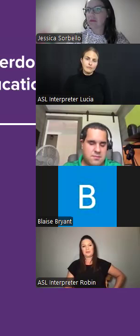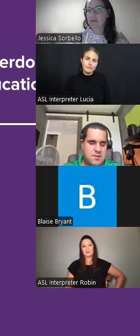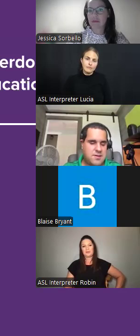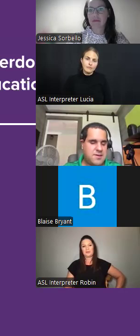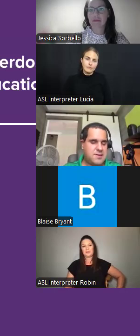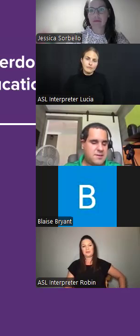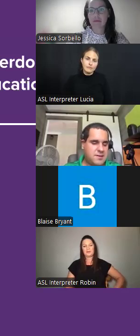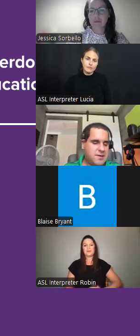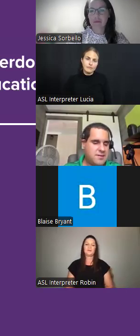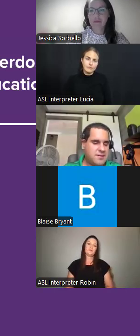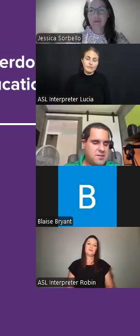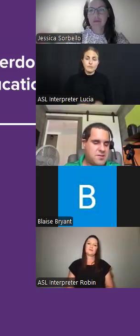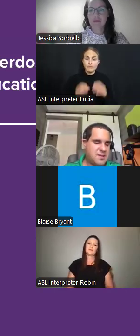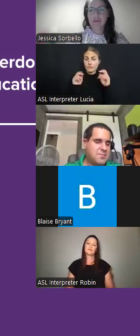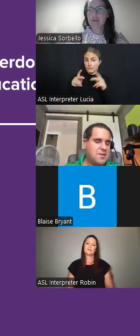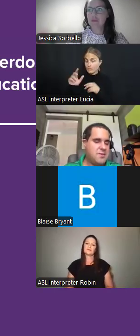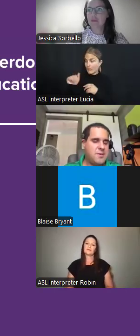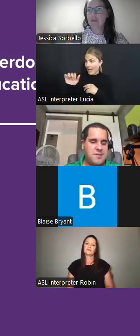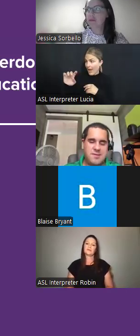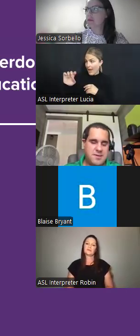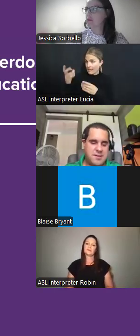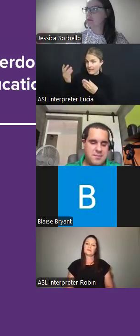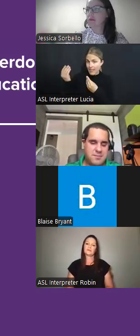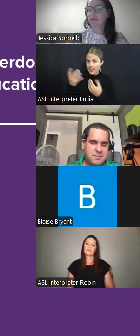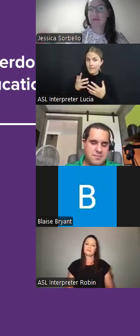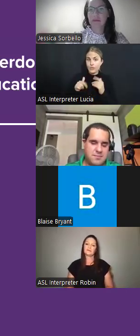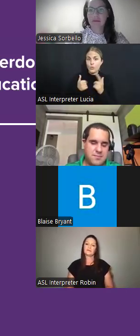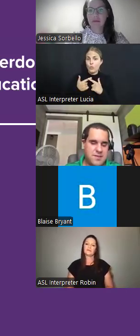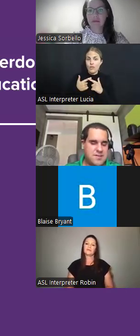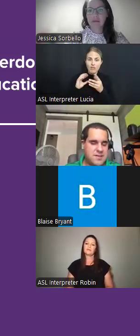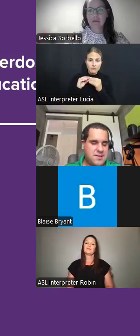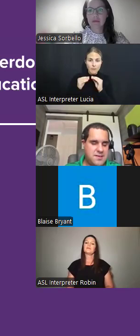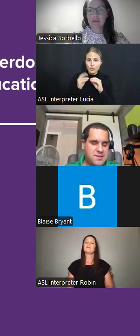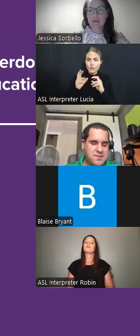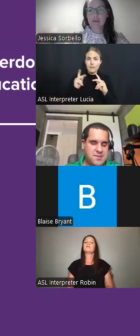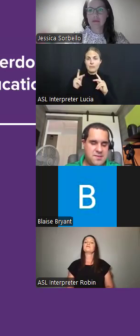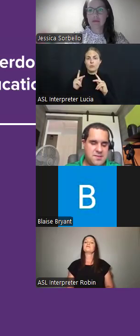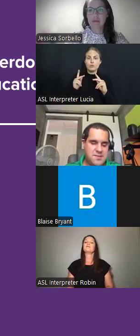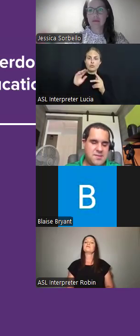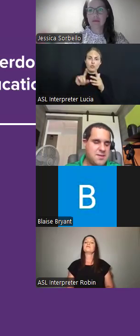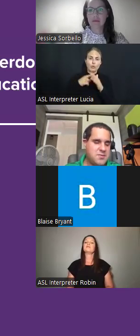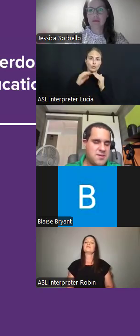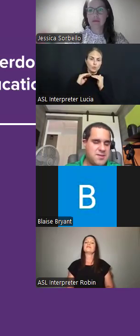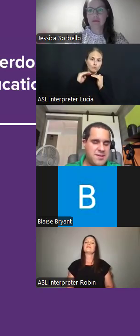»BLAISE BRYANT: Alex, let me